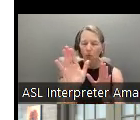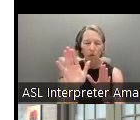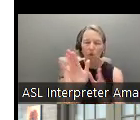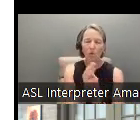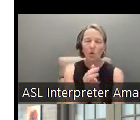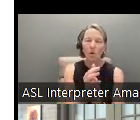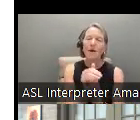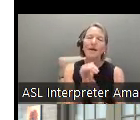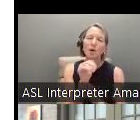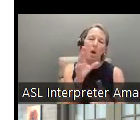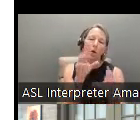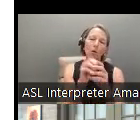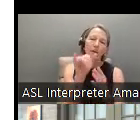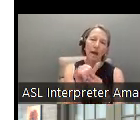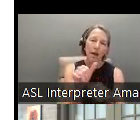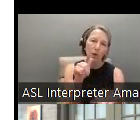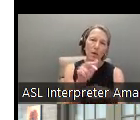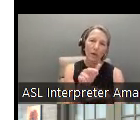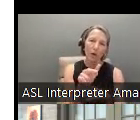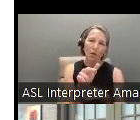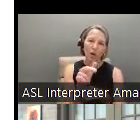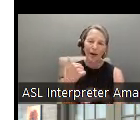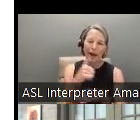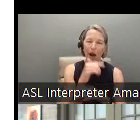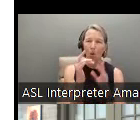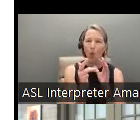um please do not include that if you make a referral on our website again they can